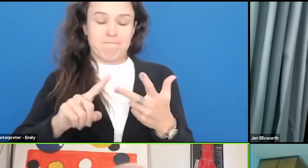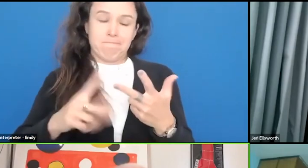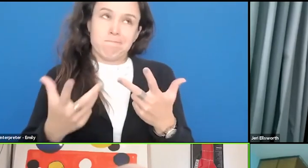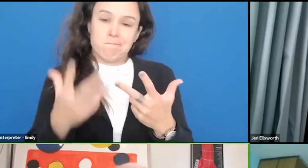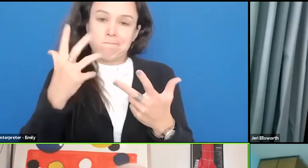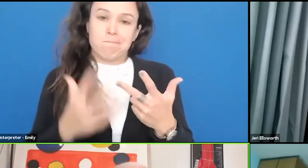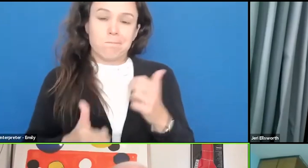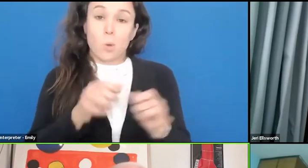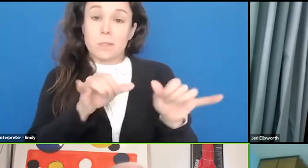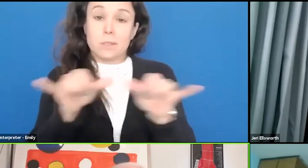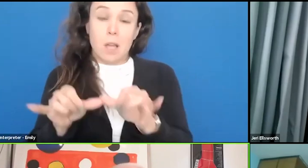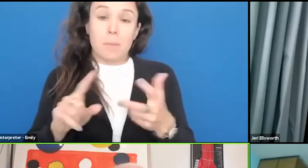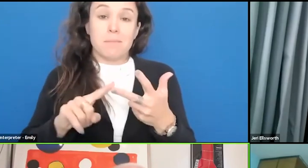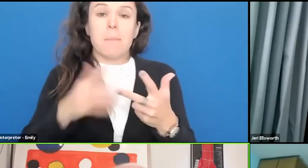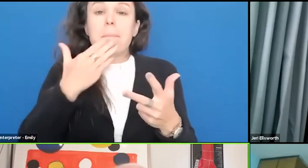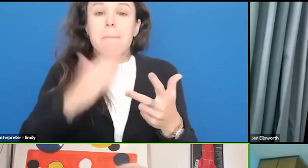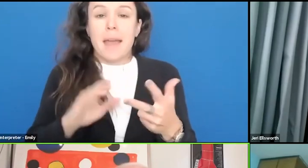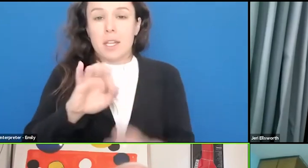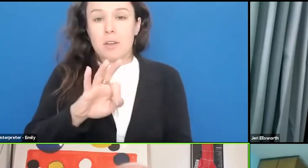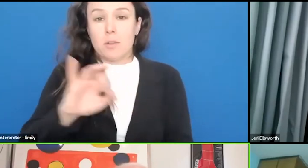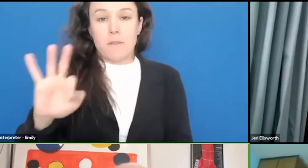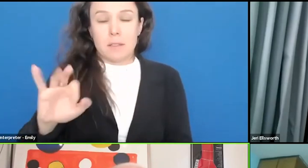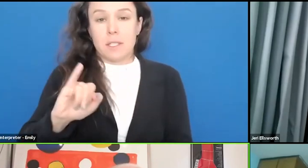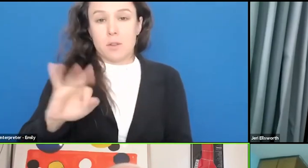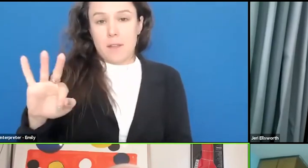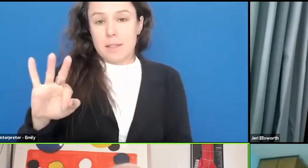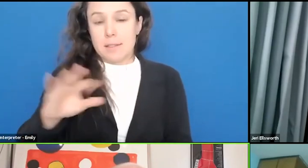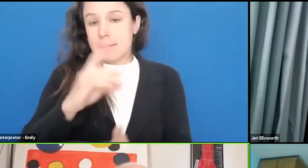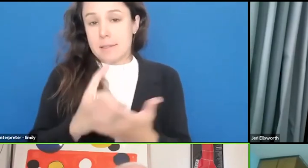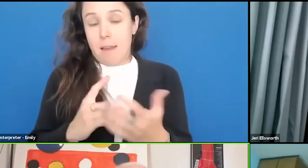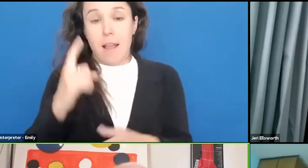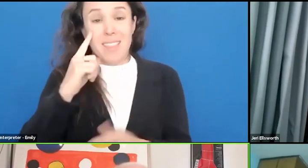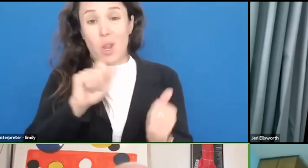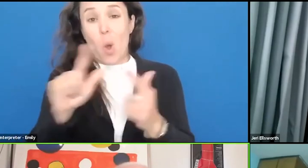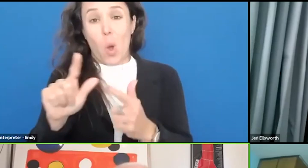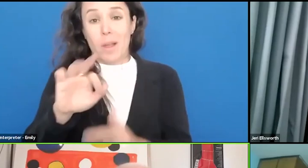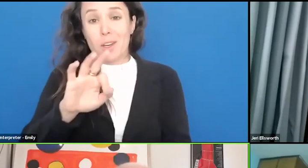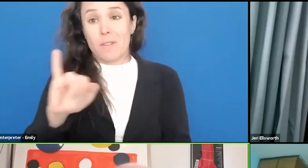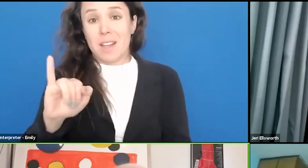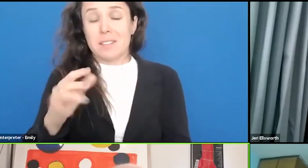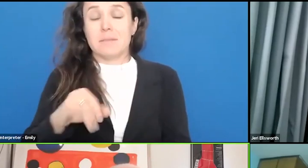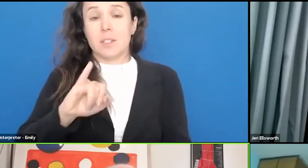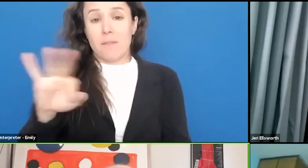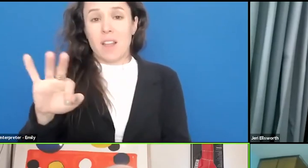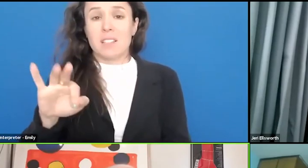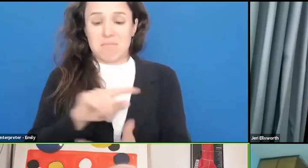is bad interface design and I think all interface design is some combination of those three. On the